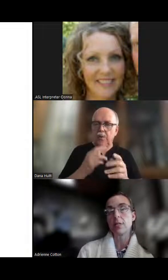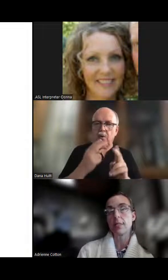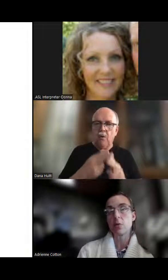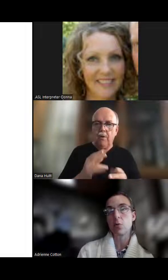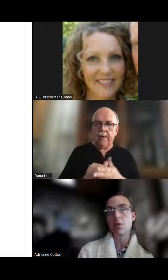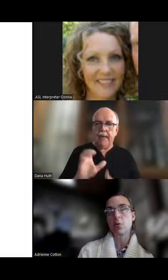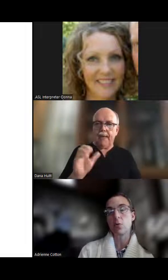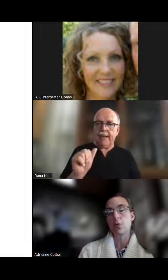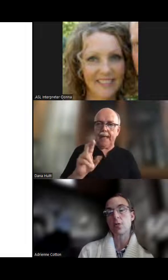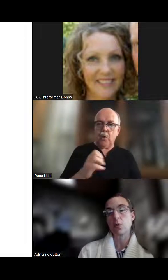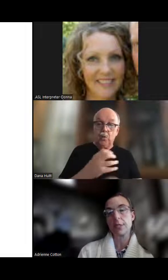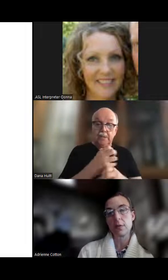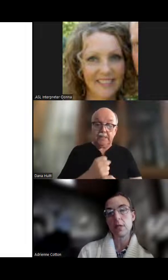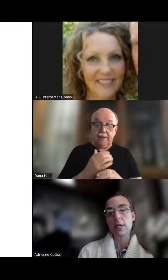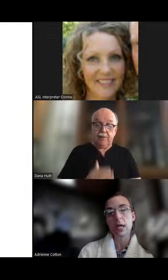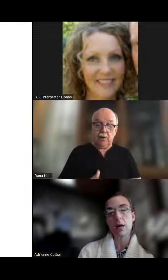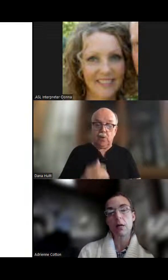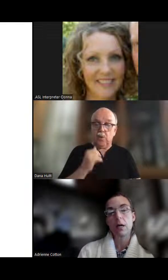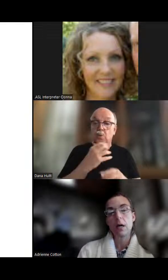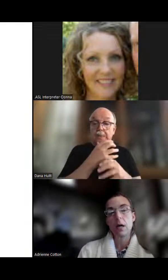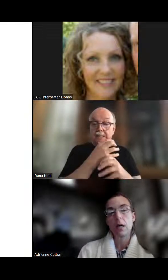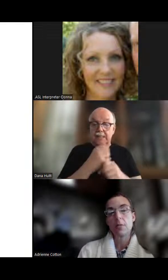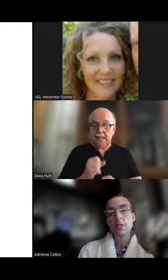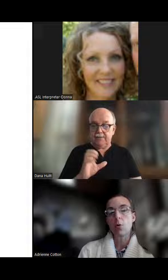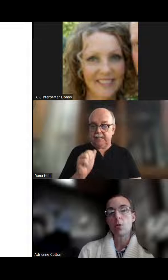of needing a caregiver. About four years ago I suffered a spinal